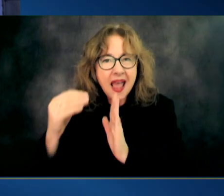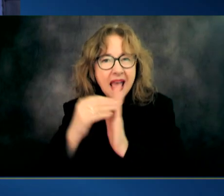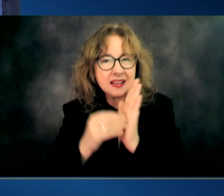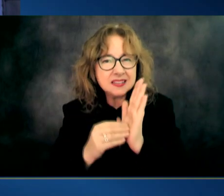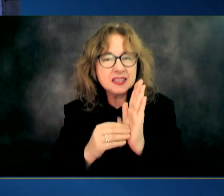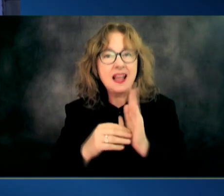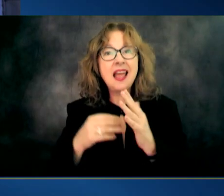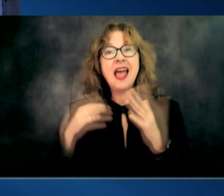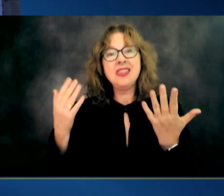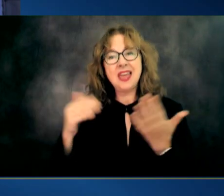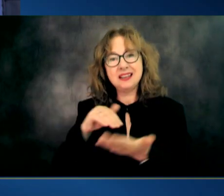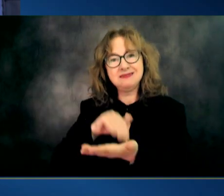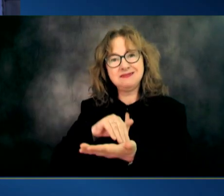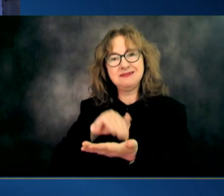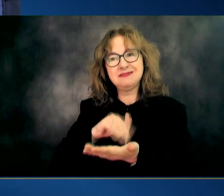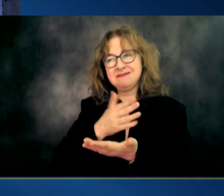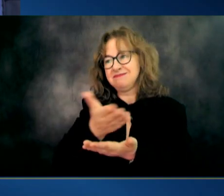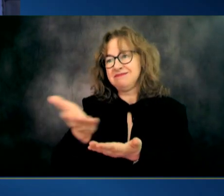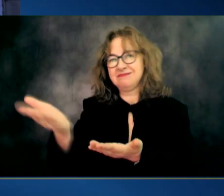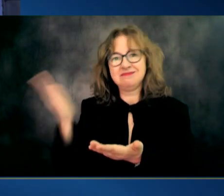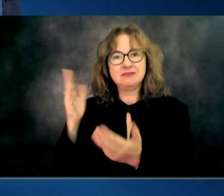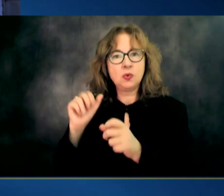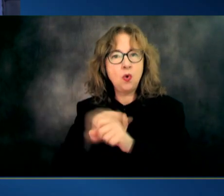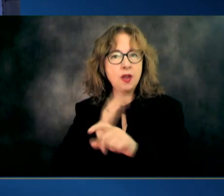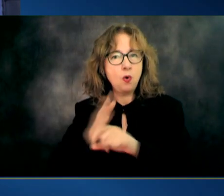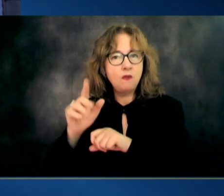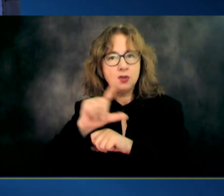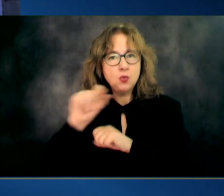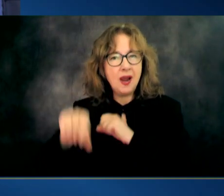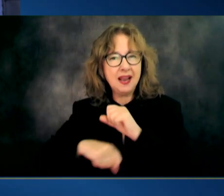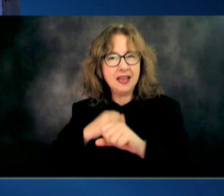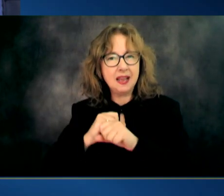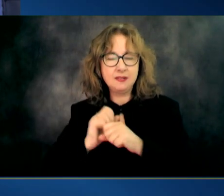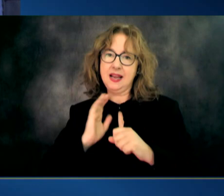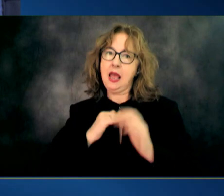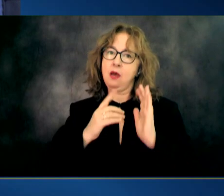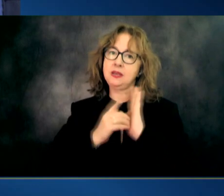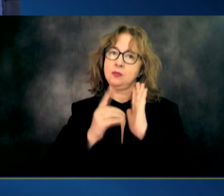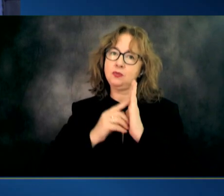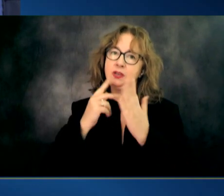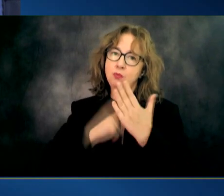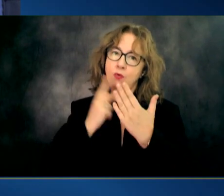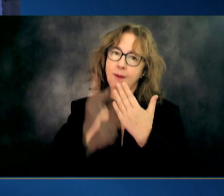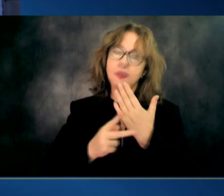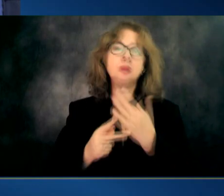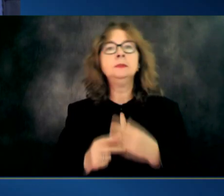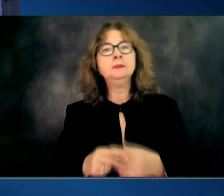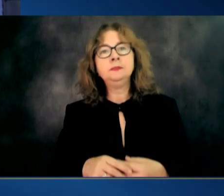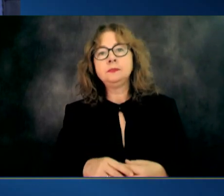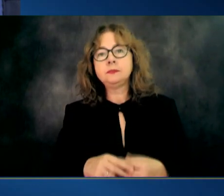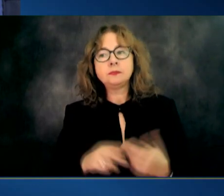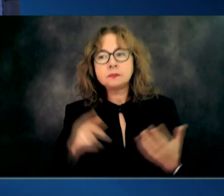in this space for over 20 years, a part of our demonstration program. We have pediatricians. We